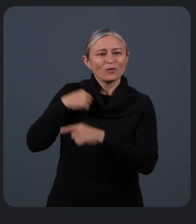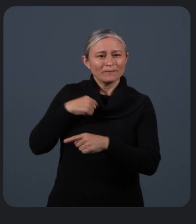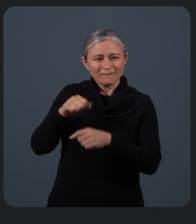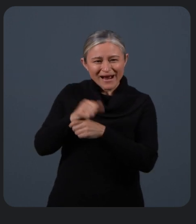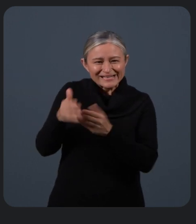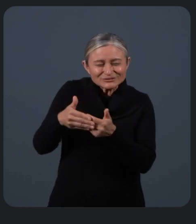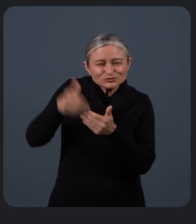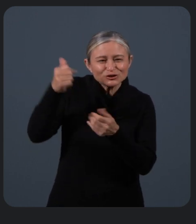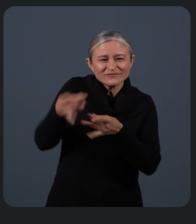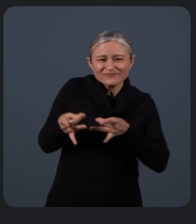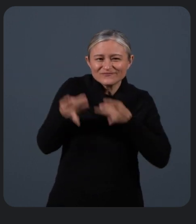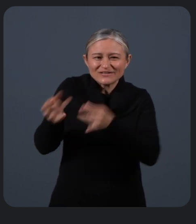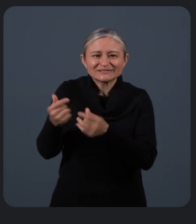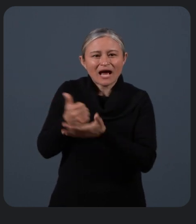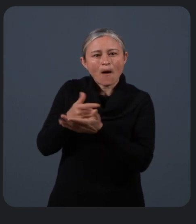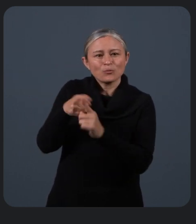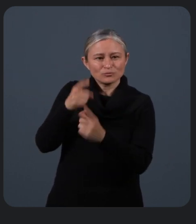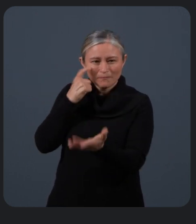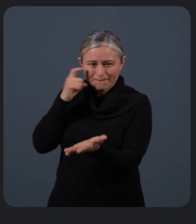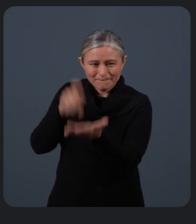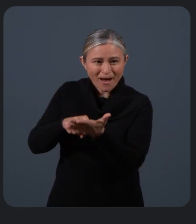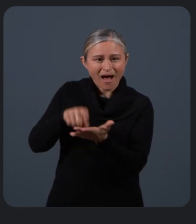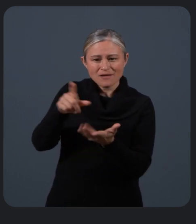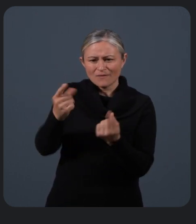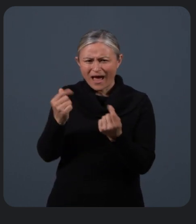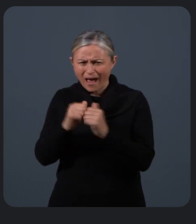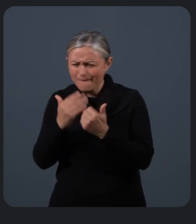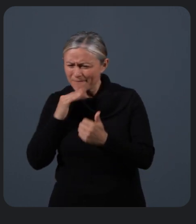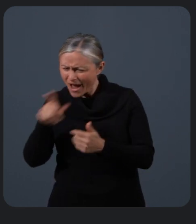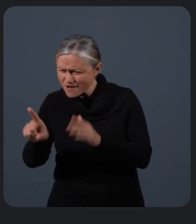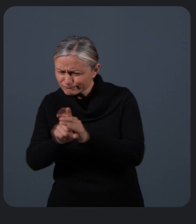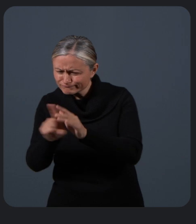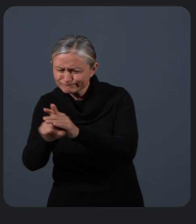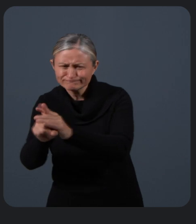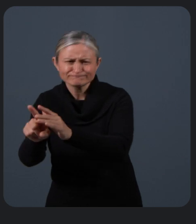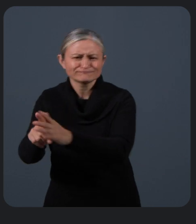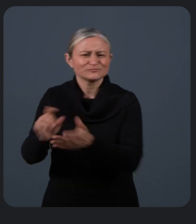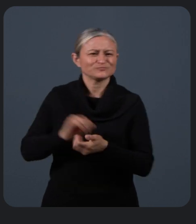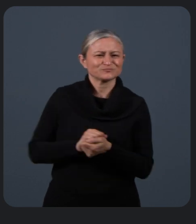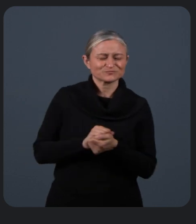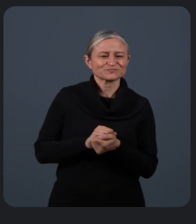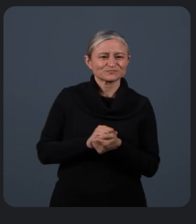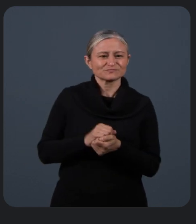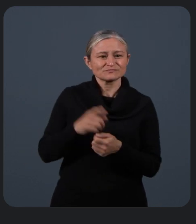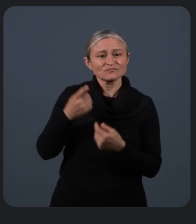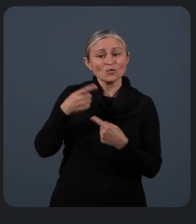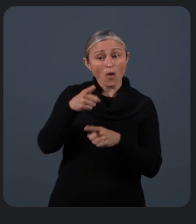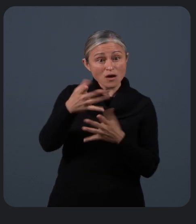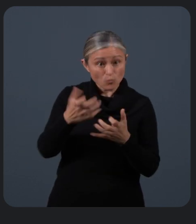and we help you spot potential bias issues. So when you want to get coding, APIs like tf.data